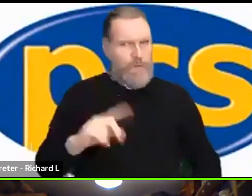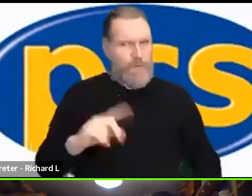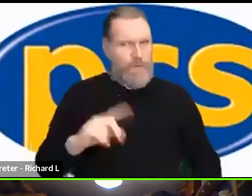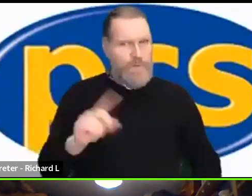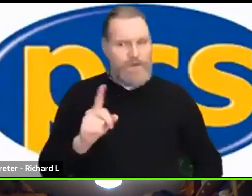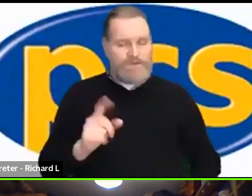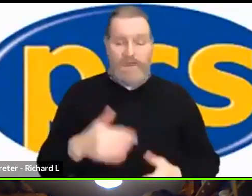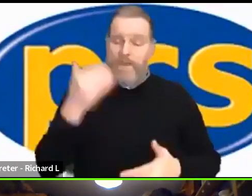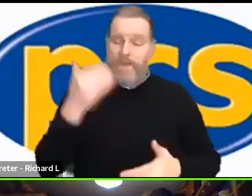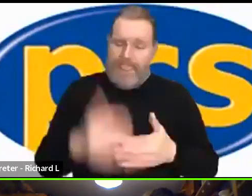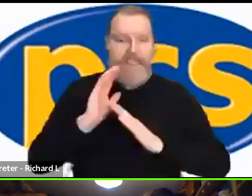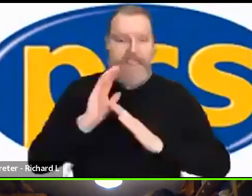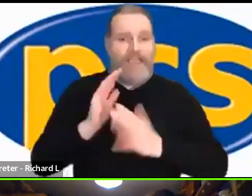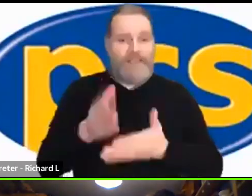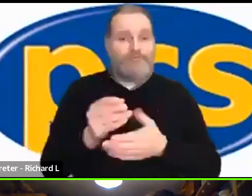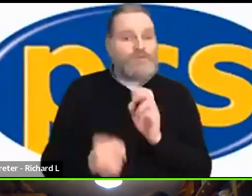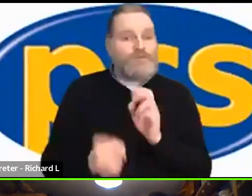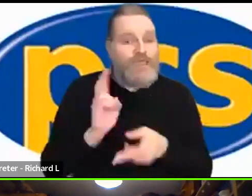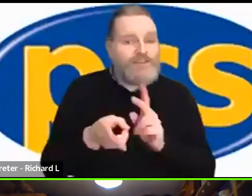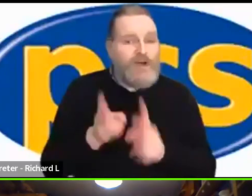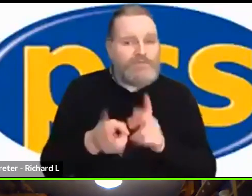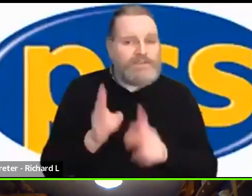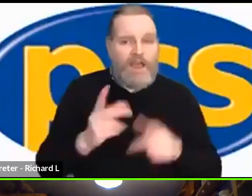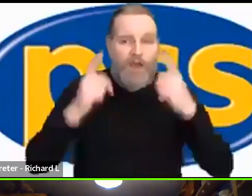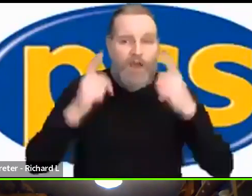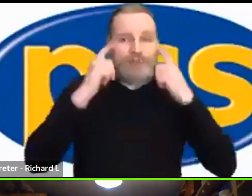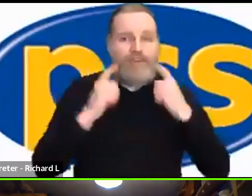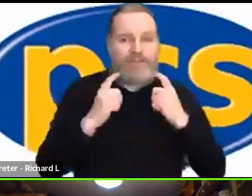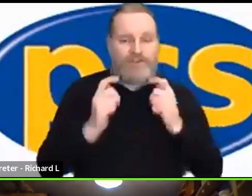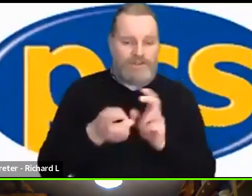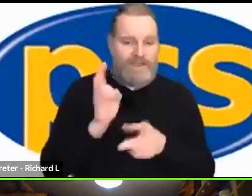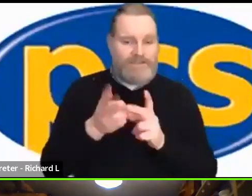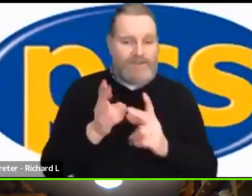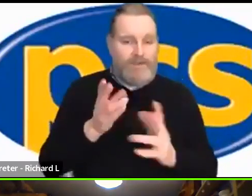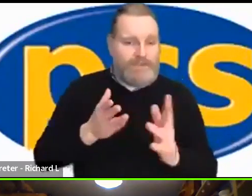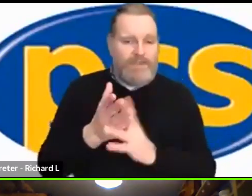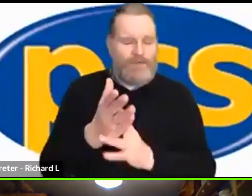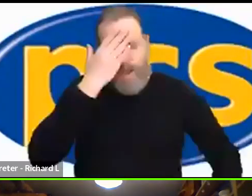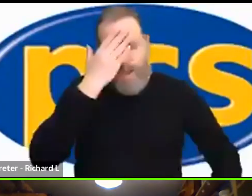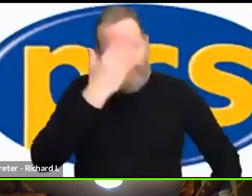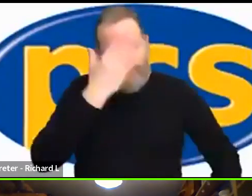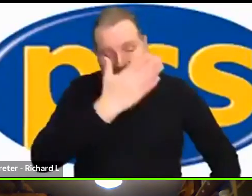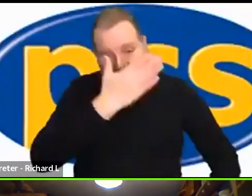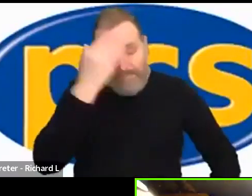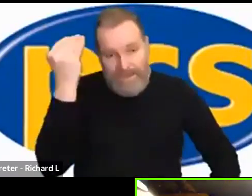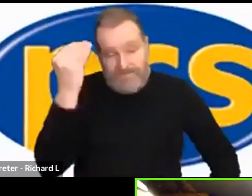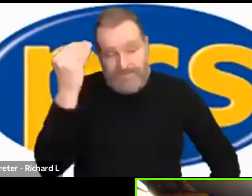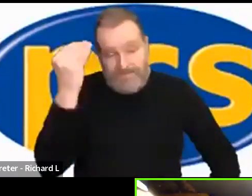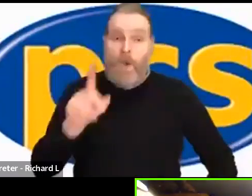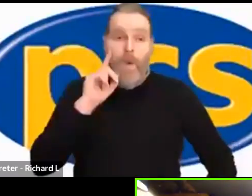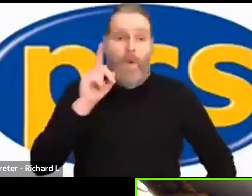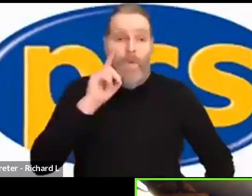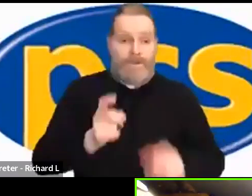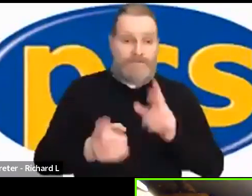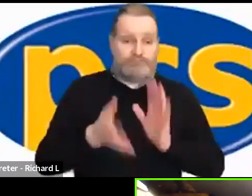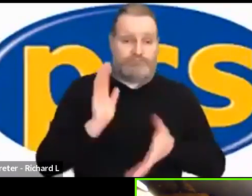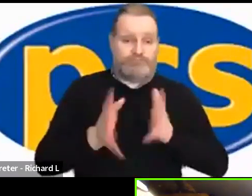because when we started meeting start the meeting I didn't introduce our diligent diligent Signer Richard. He's diligent Signer Richard. He's he's our He's he's our interpreter, in